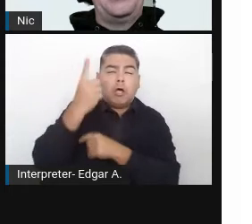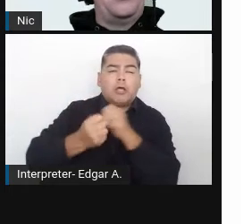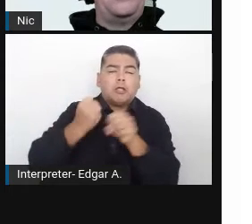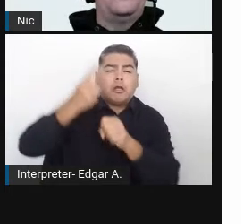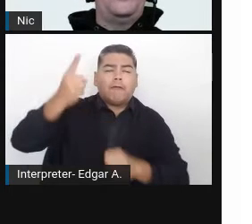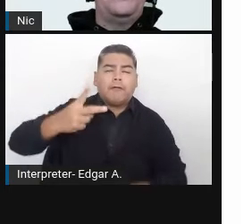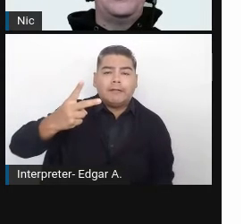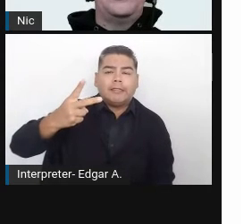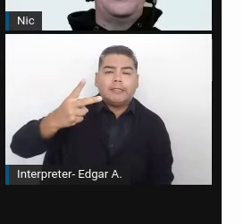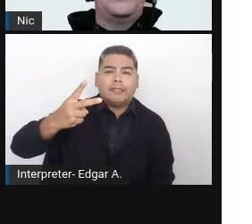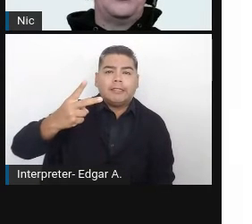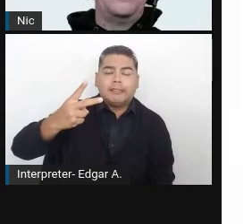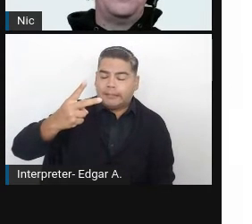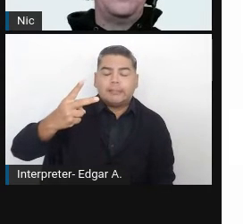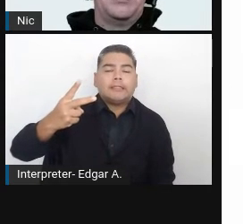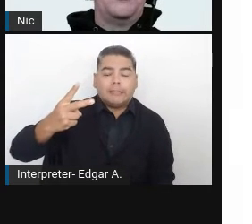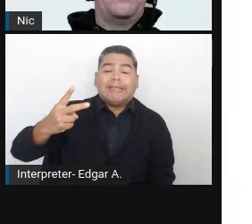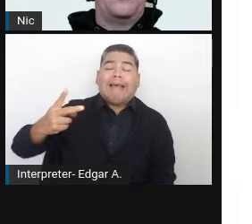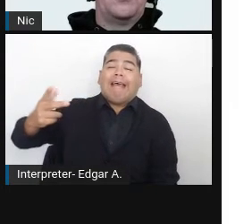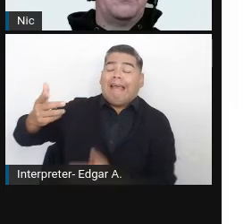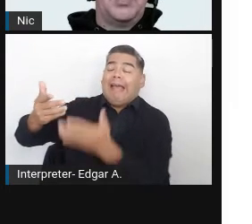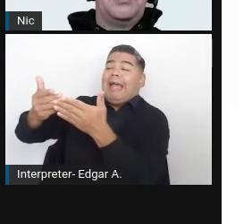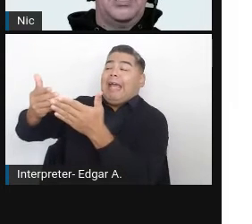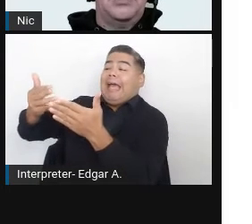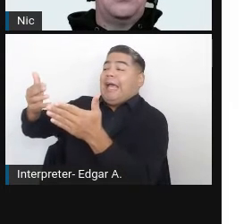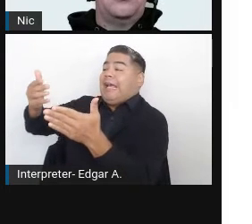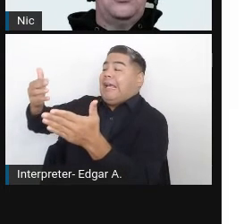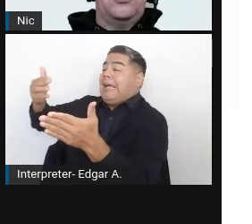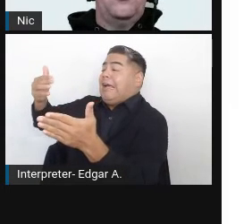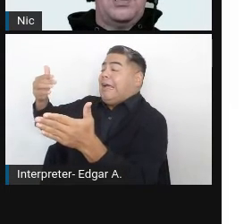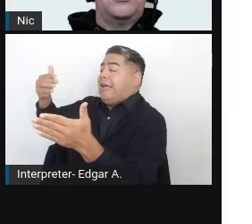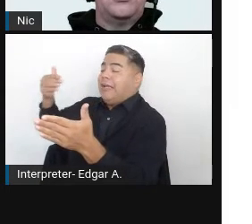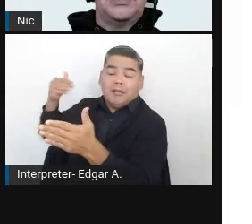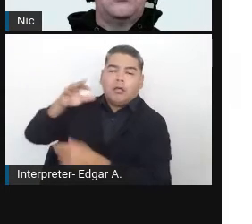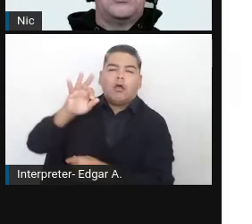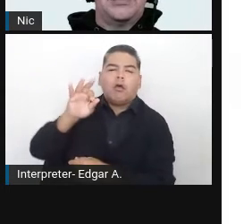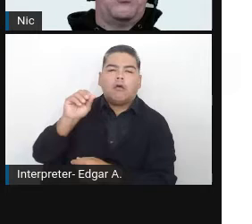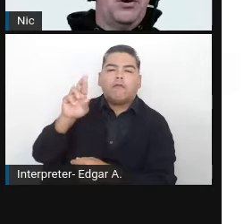and all the previous time on the Mambo forum. It took a while to get to that point.